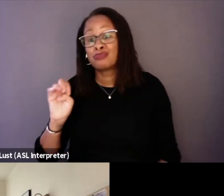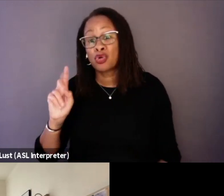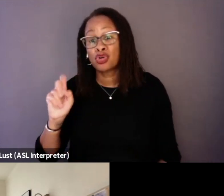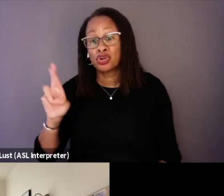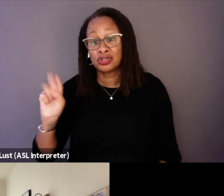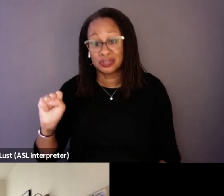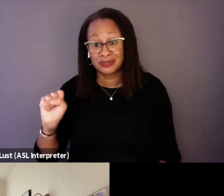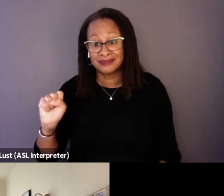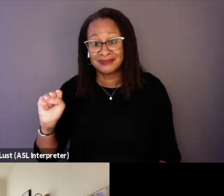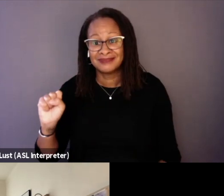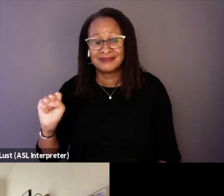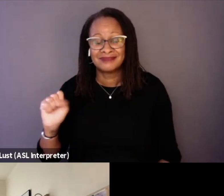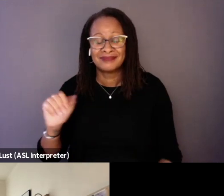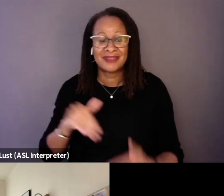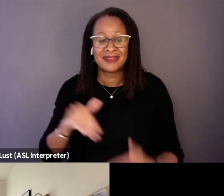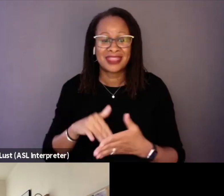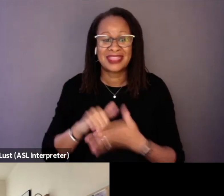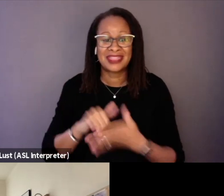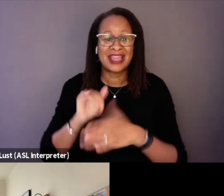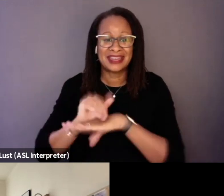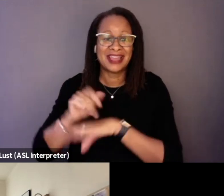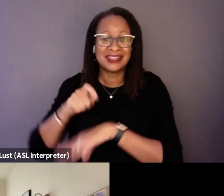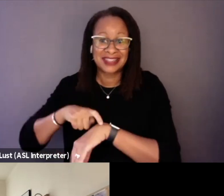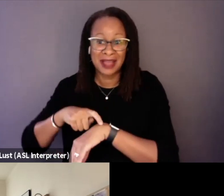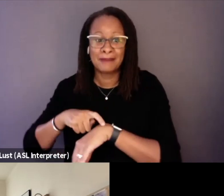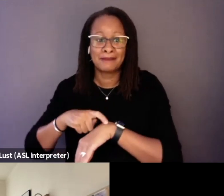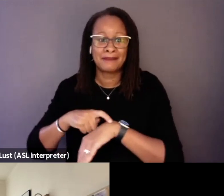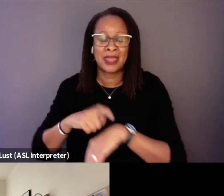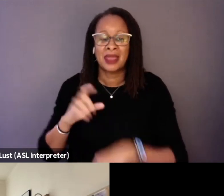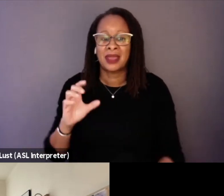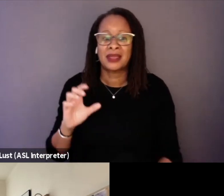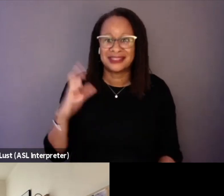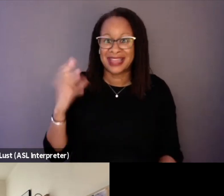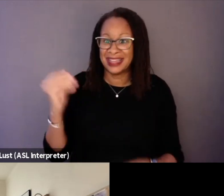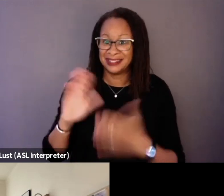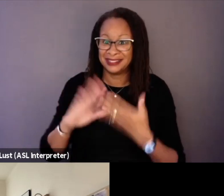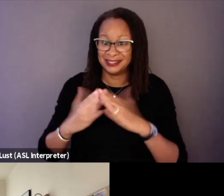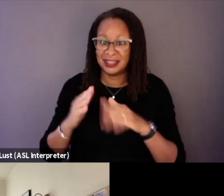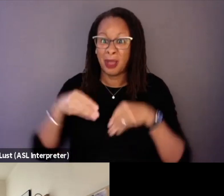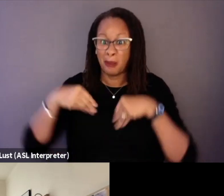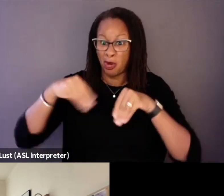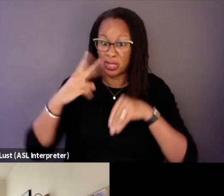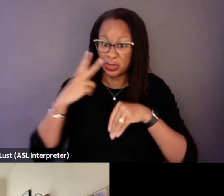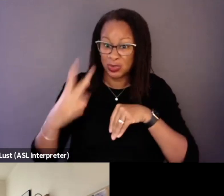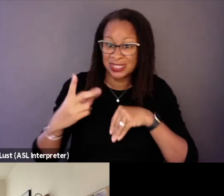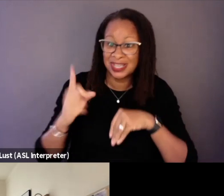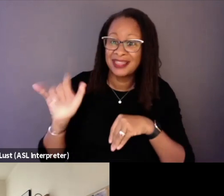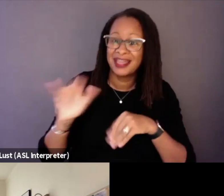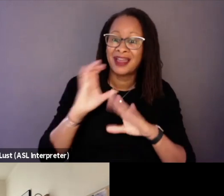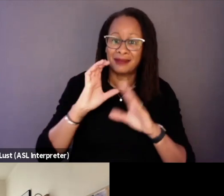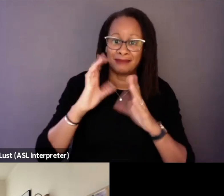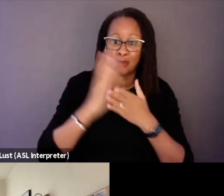And that night time in our day, that nighttime market that you see, that's where the money is being made.